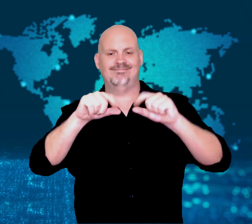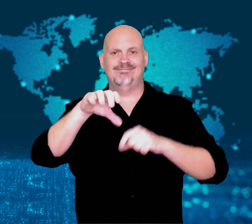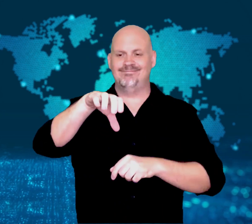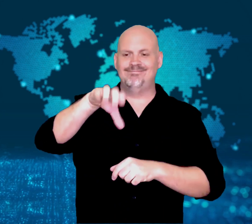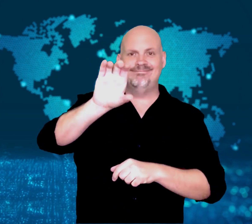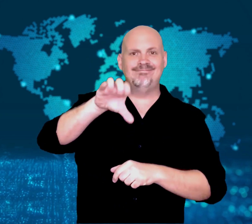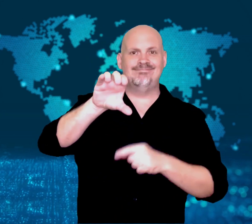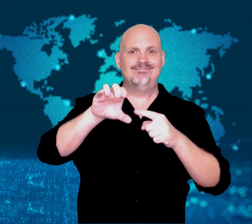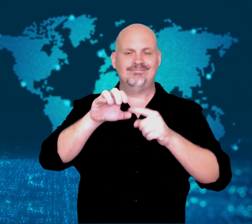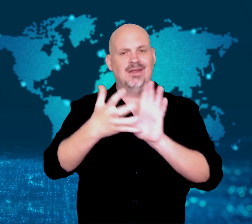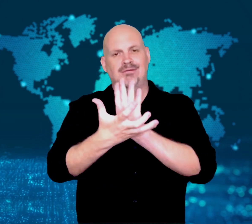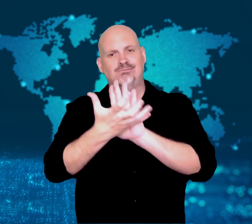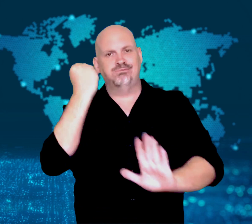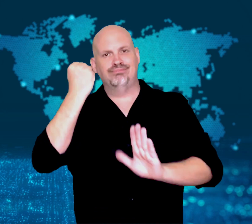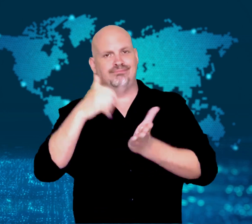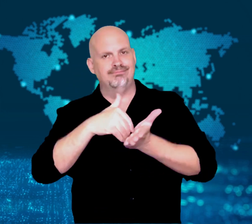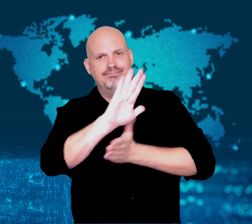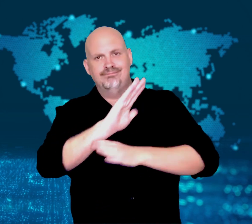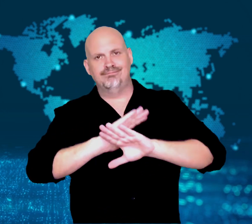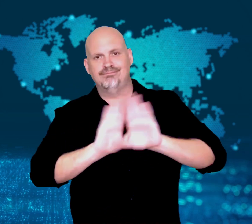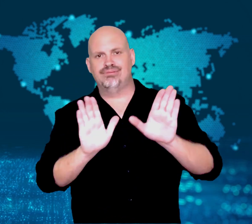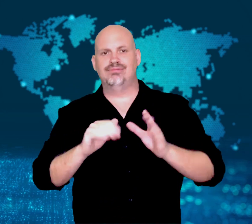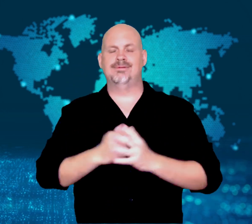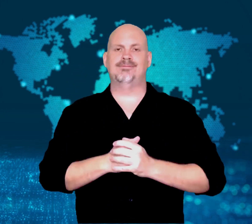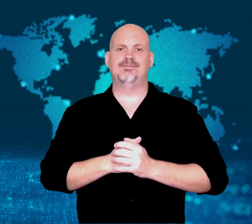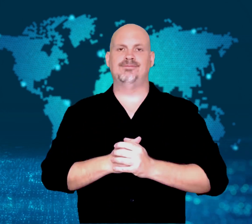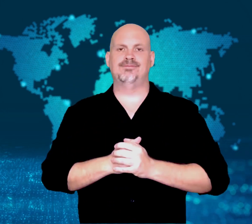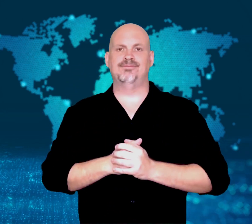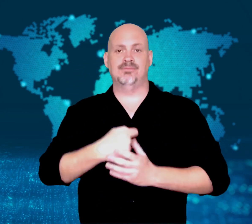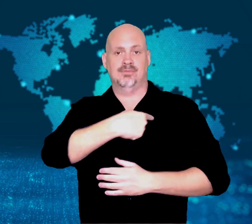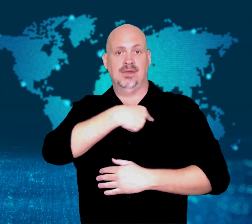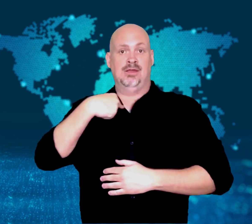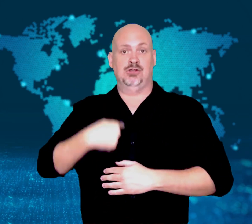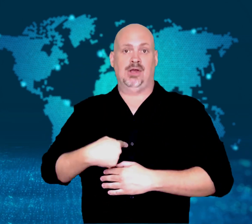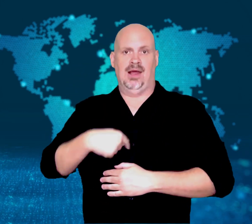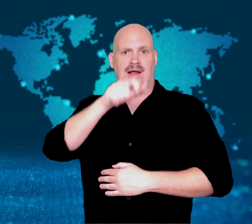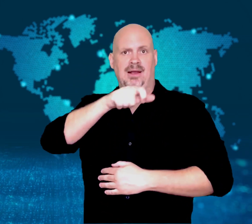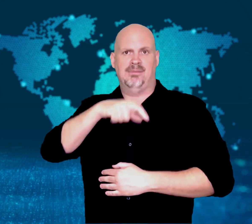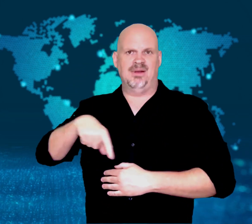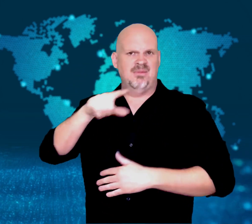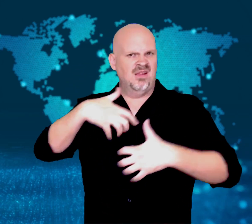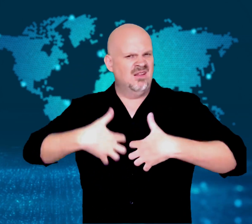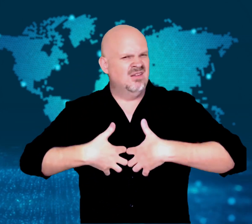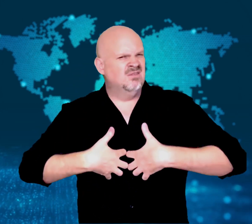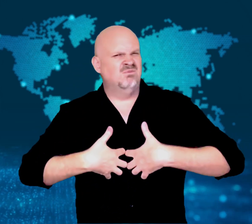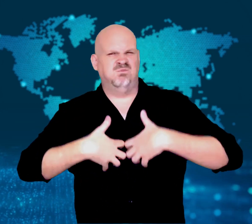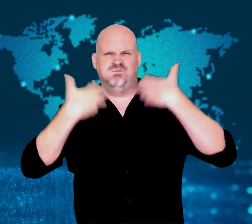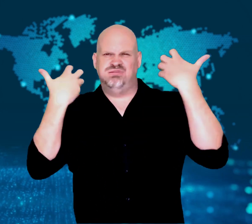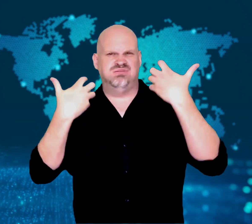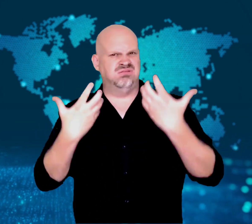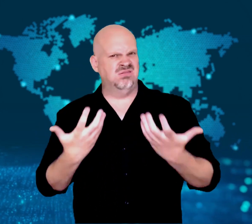People in China have reacted with anger.